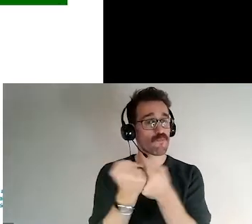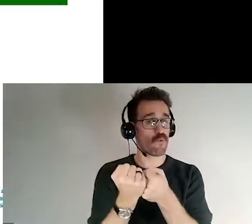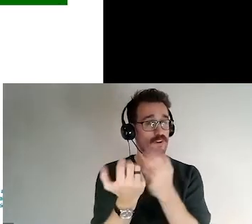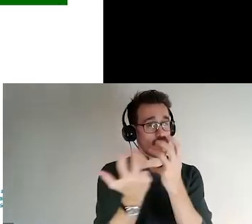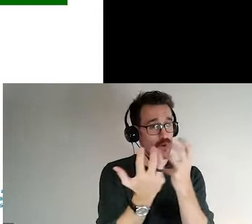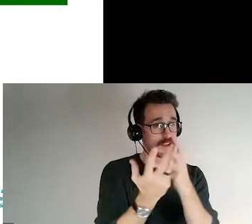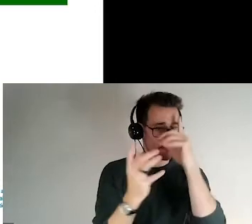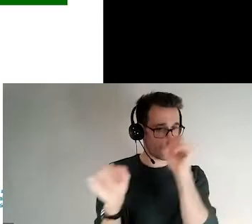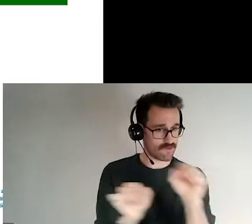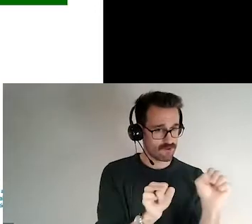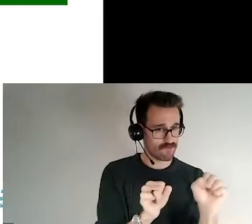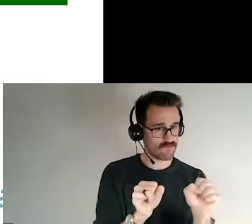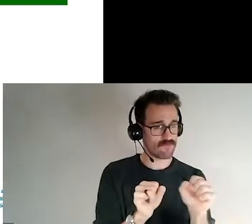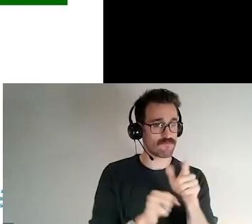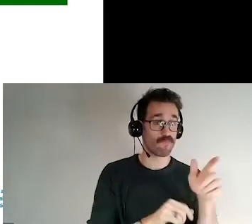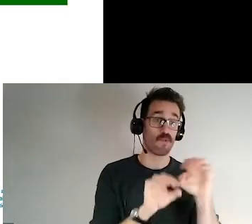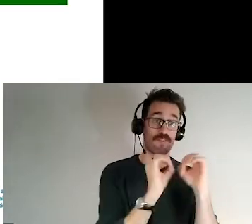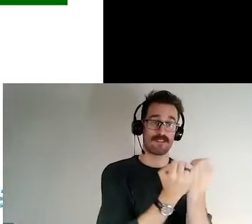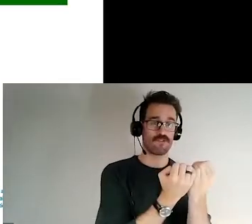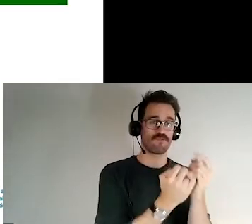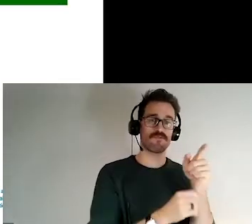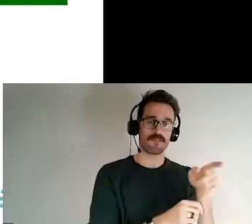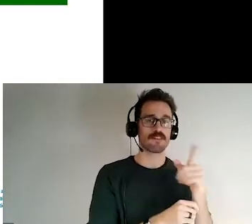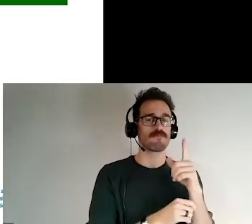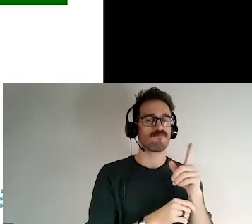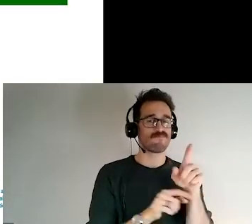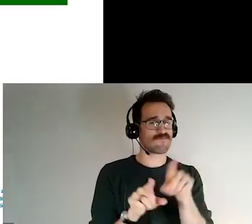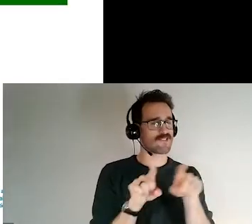The organizational version is the same but this can be filled out by someone at the organization